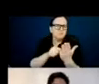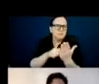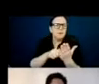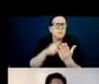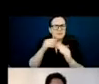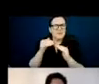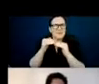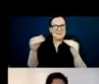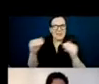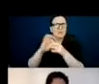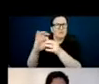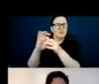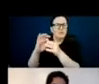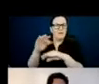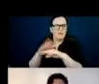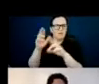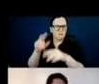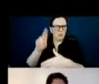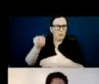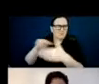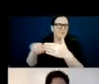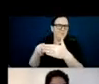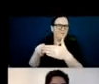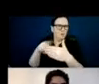Persons with Disabilities. And you can see that through all these different efforts.